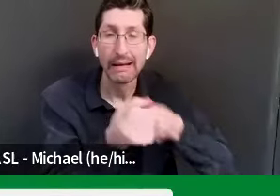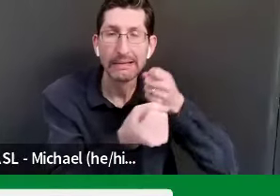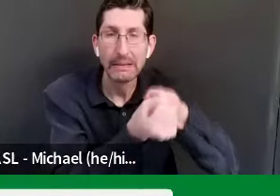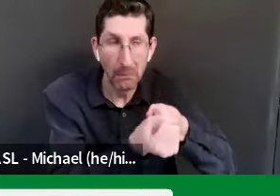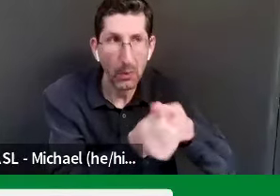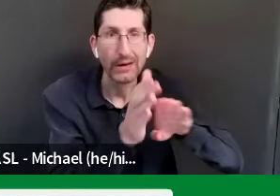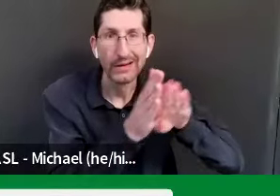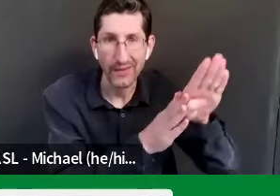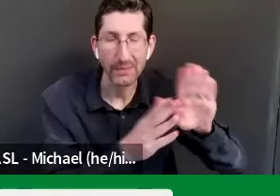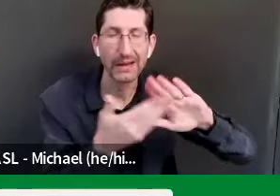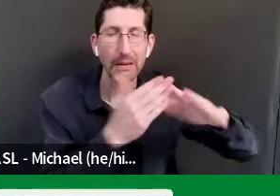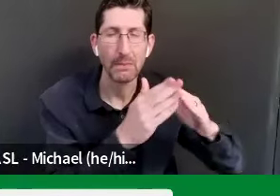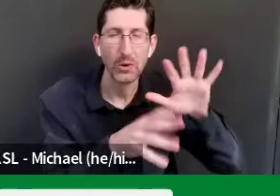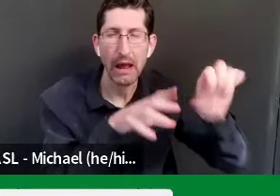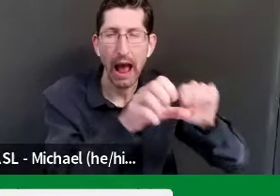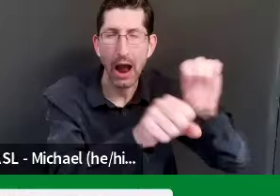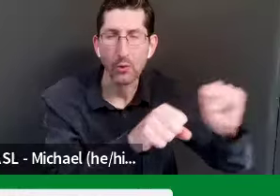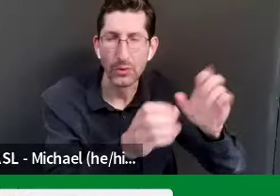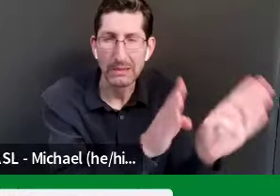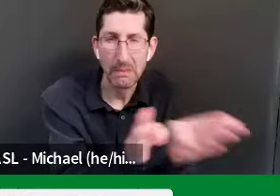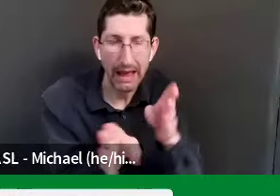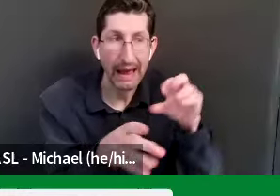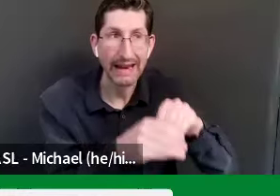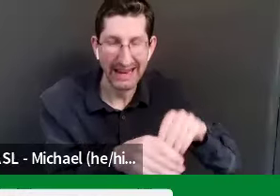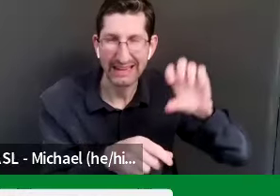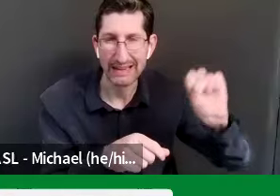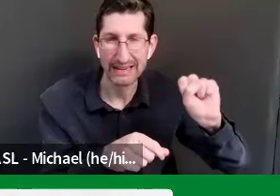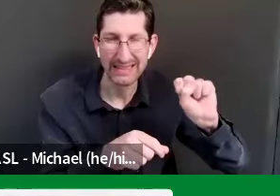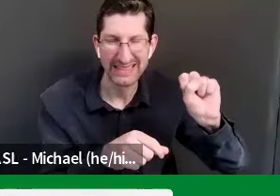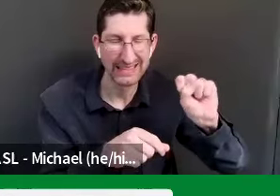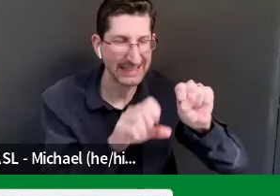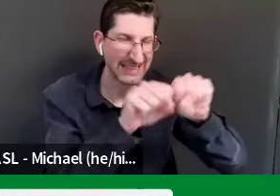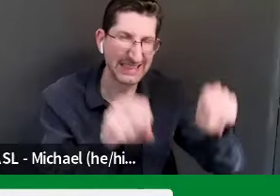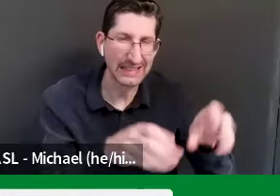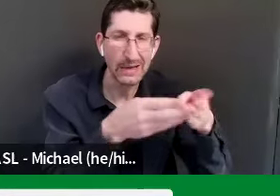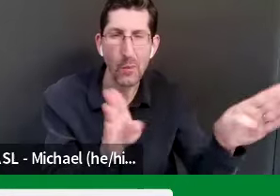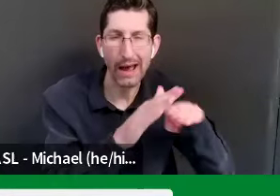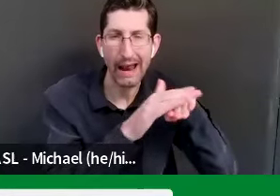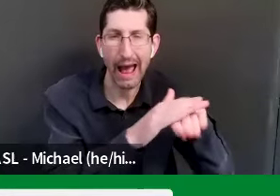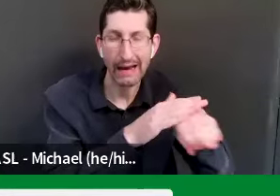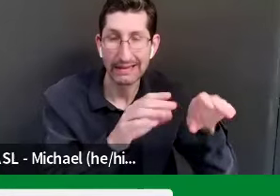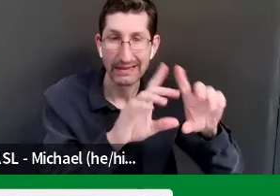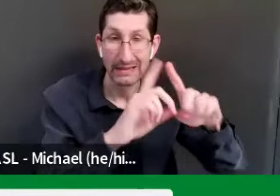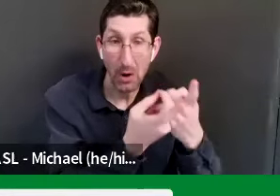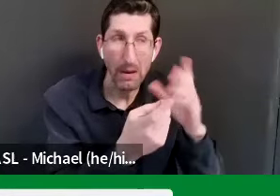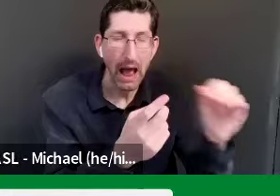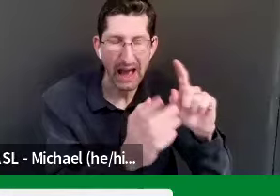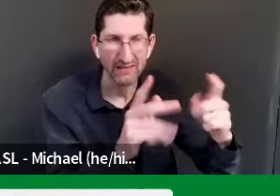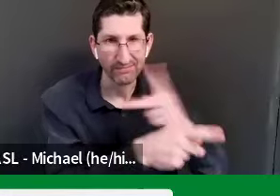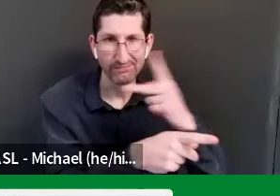IT WILL INCREASE RTAG ENGAGEMENT WITH THE COMMUNITY AND SUPPORT THE DEVELOPMENT OF THE COMMUNITY OUTREACH PLAN WITHIN THE